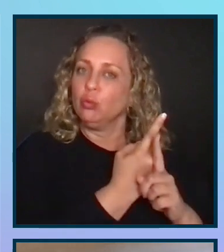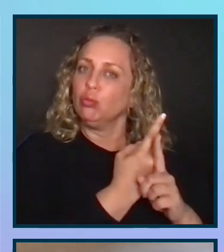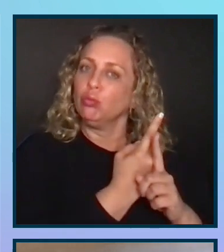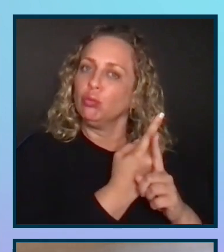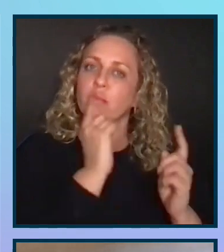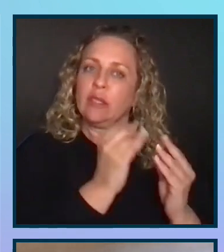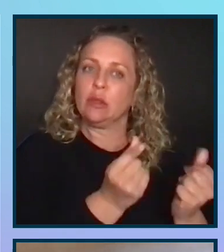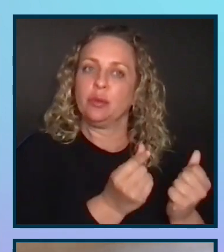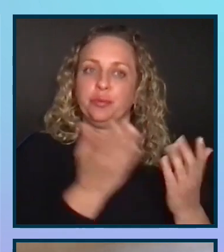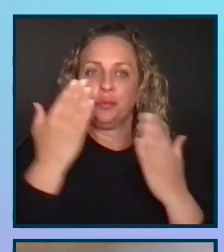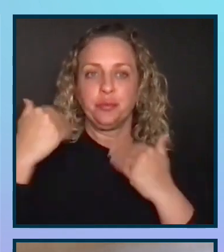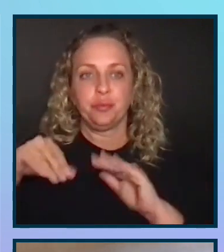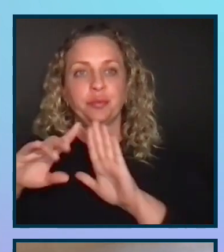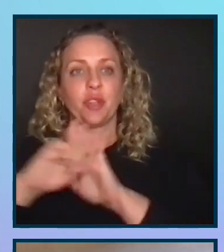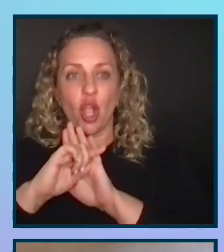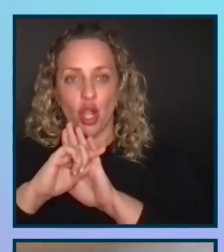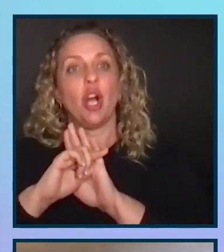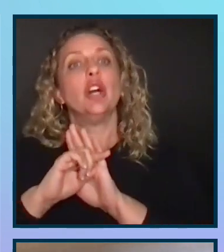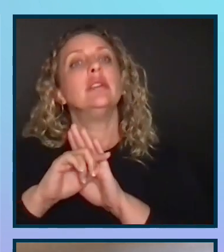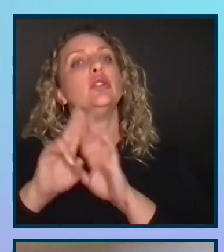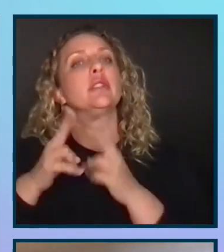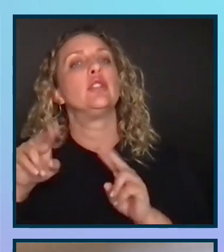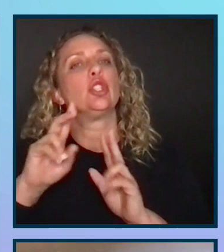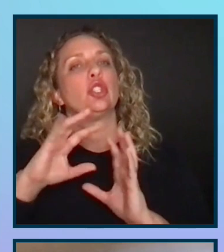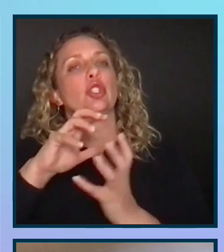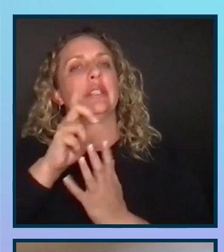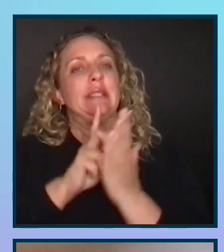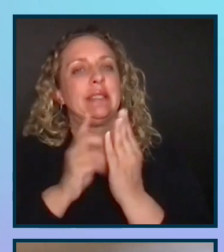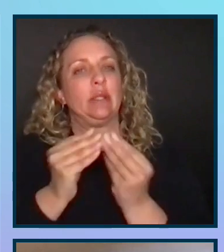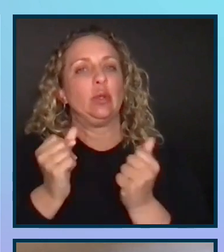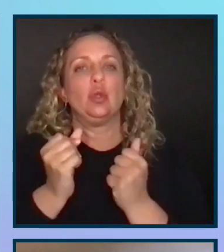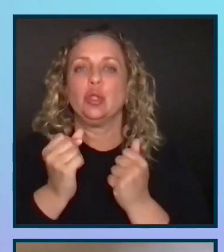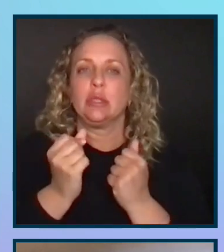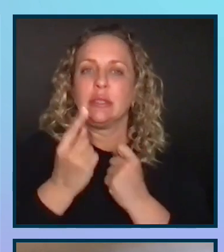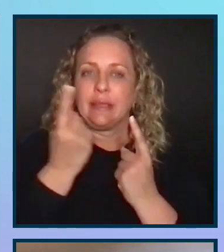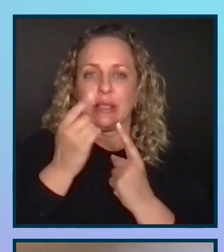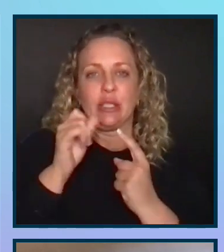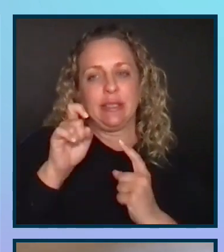Cons. Universal Design solutions consider the needs of many,